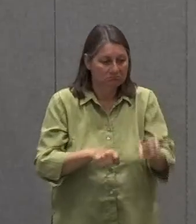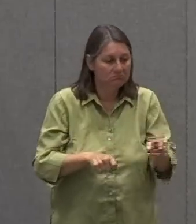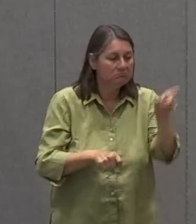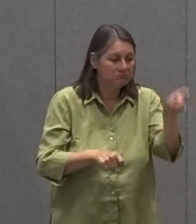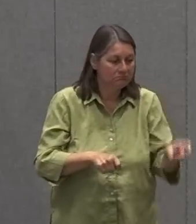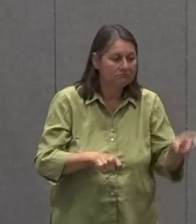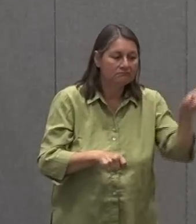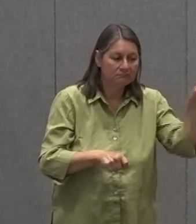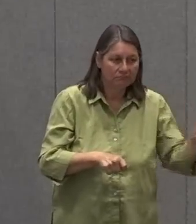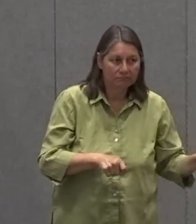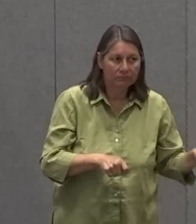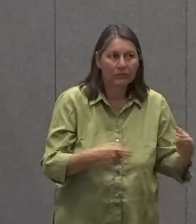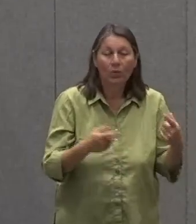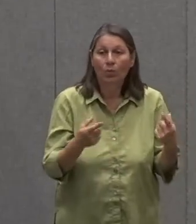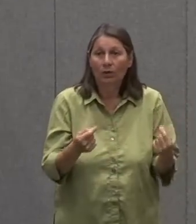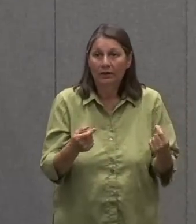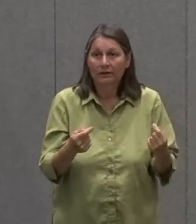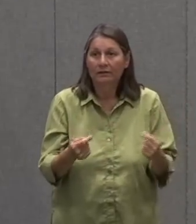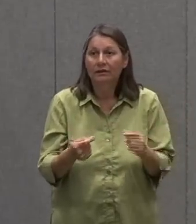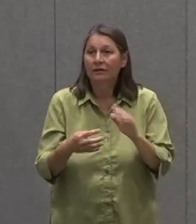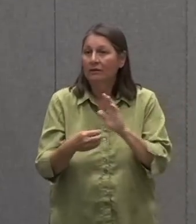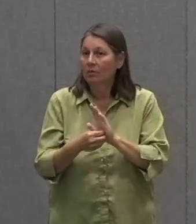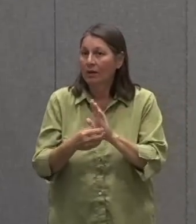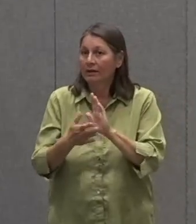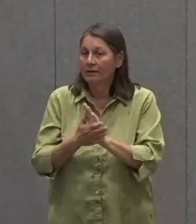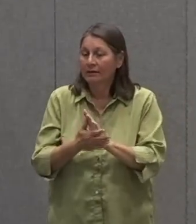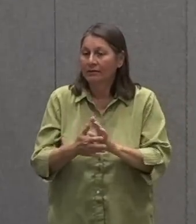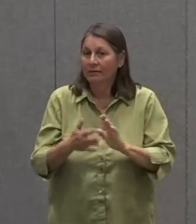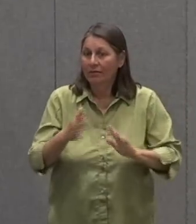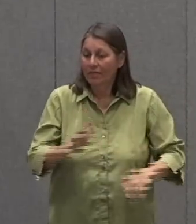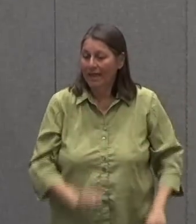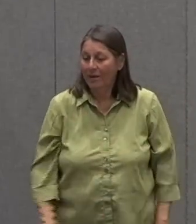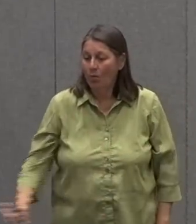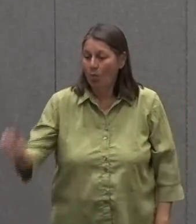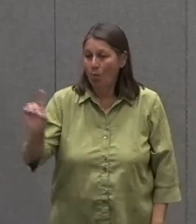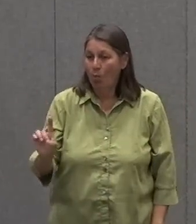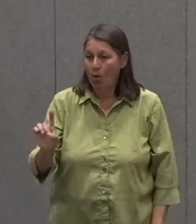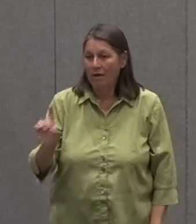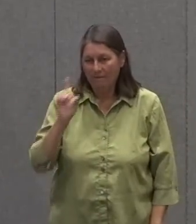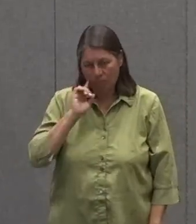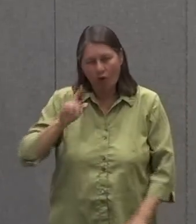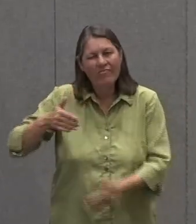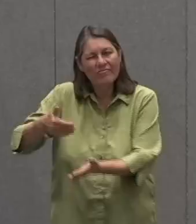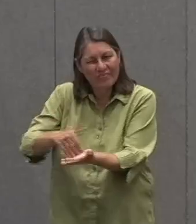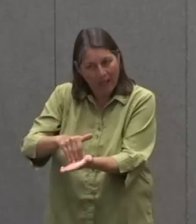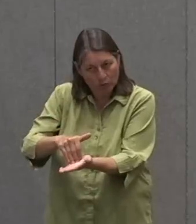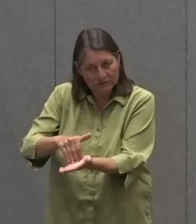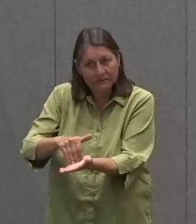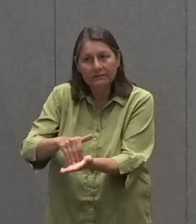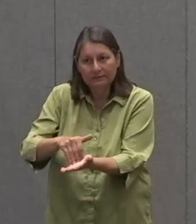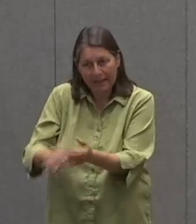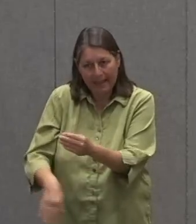I've gotta put a one in that thousands place, and to make sure I know I'm saying 1000,